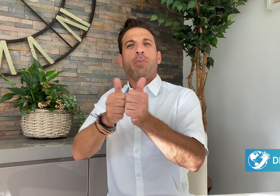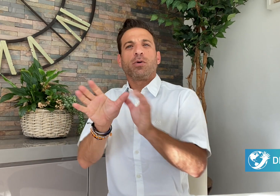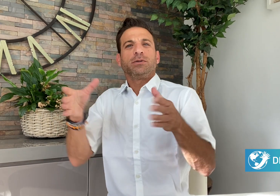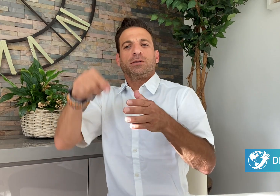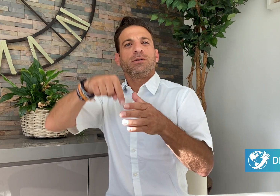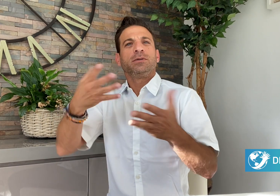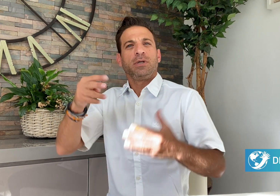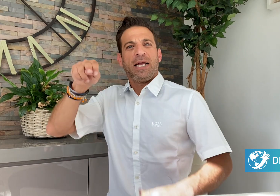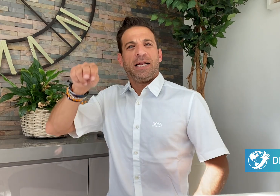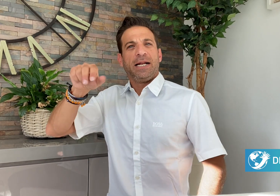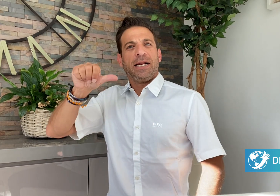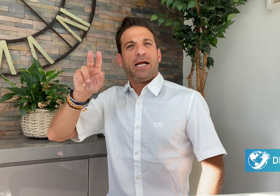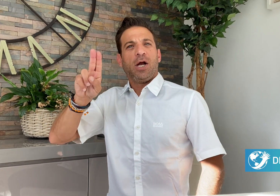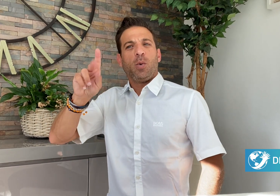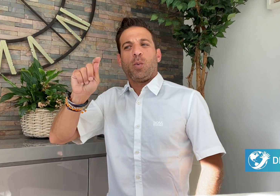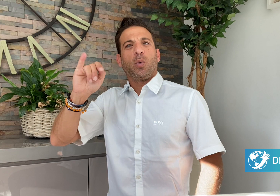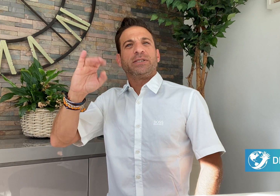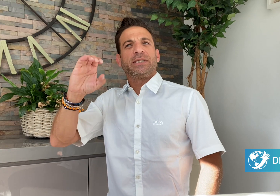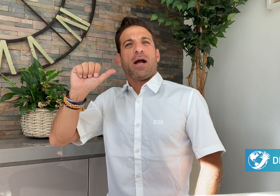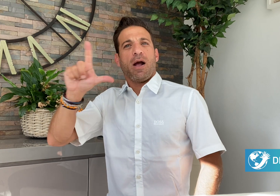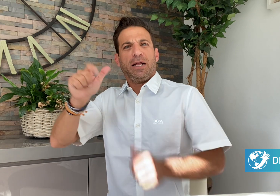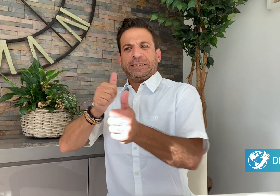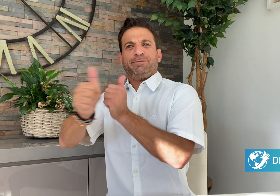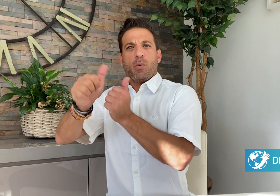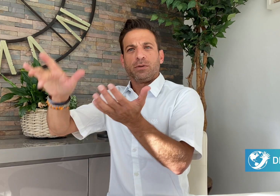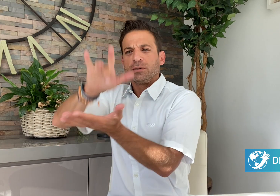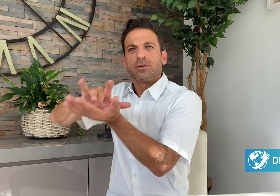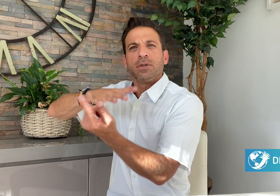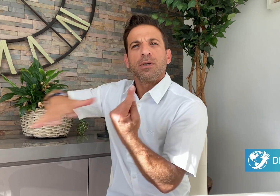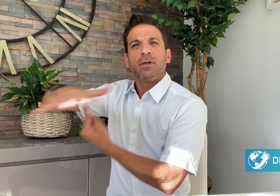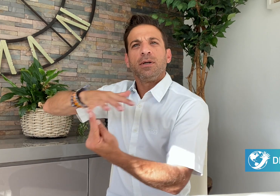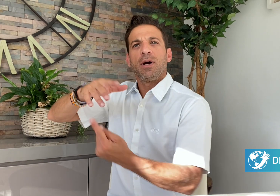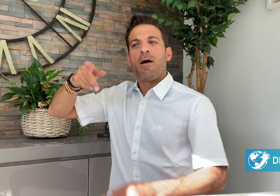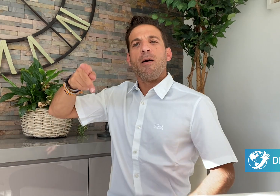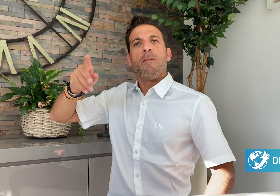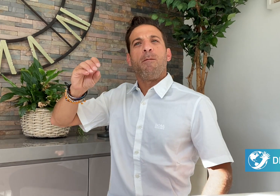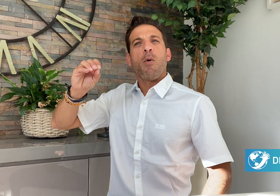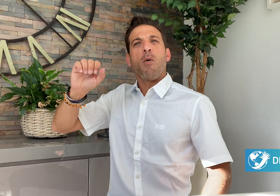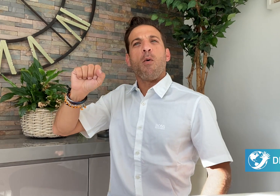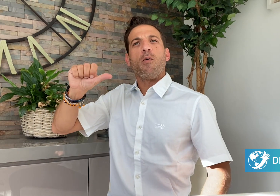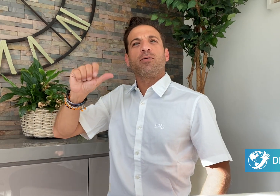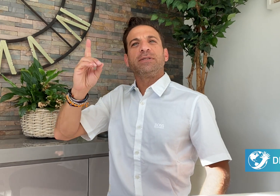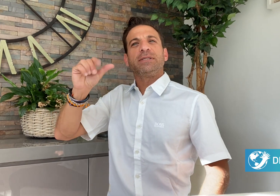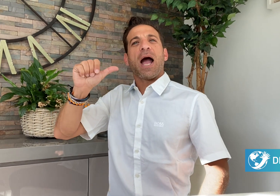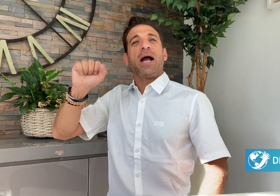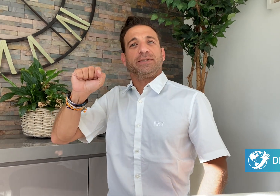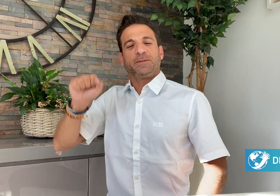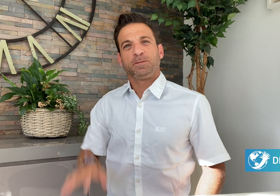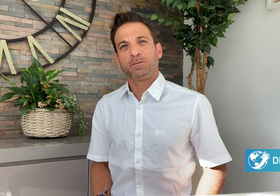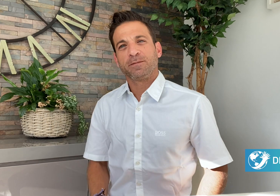to their curriculum for lifeguard training. Lifeguards in Argentina